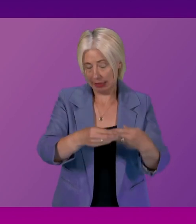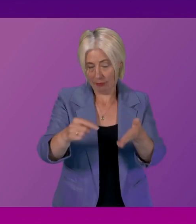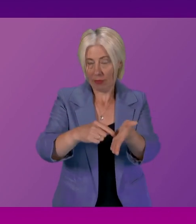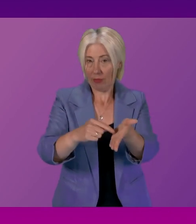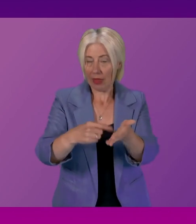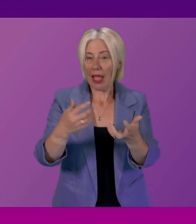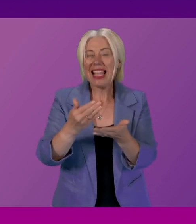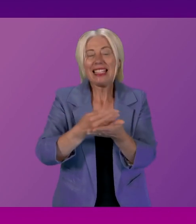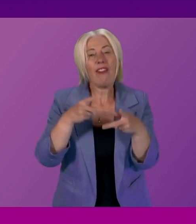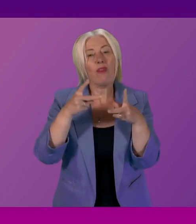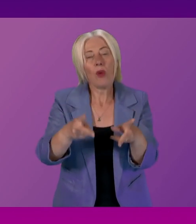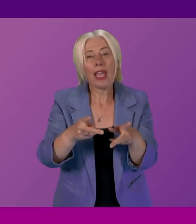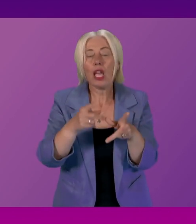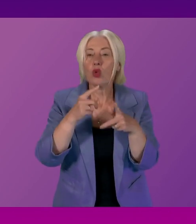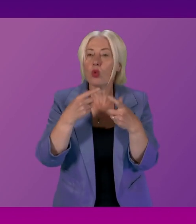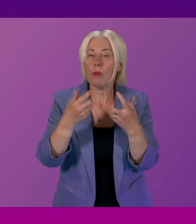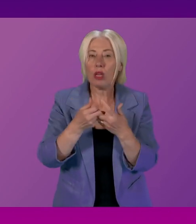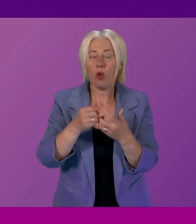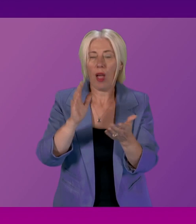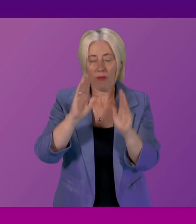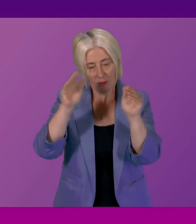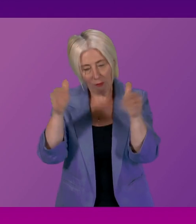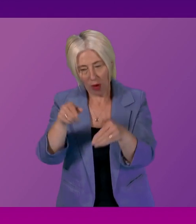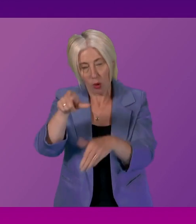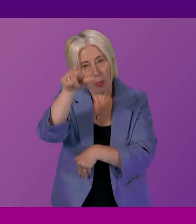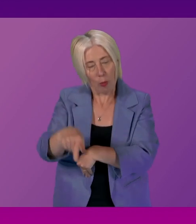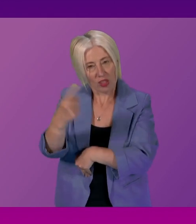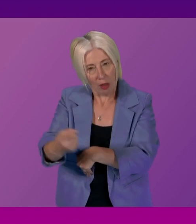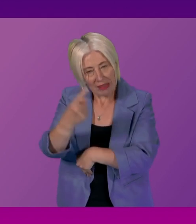effective prescribing through the promotion of person-centred medicine reviews.